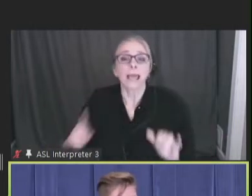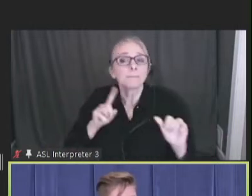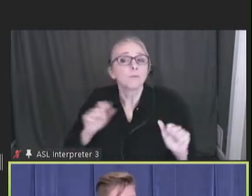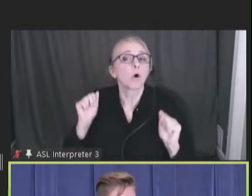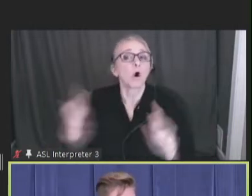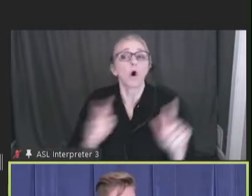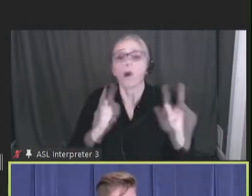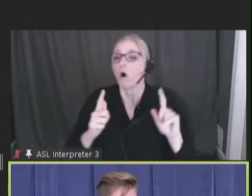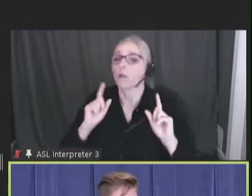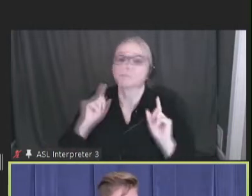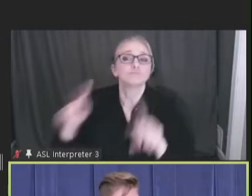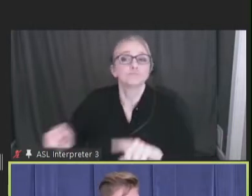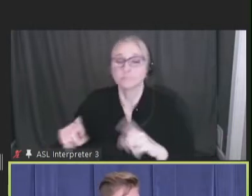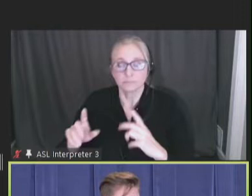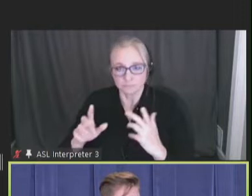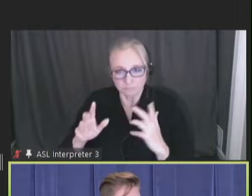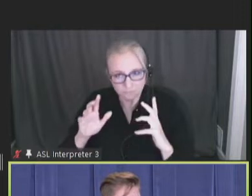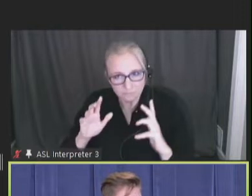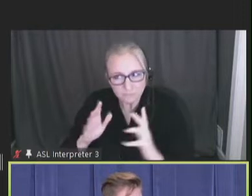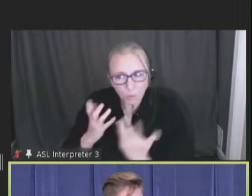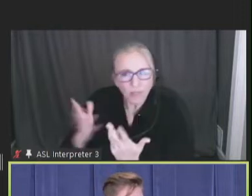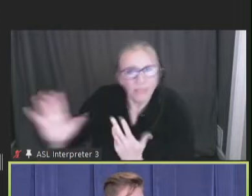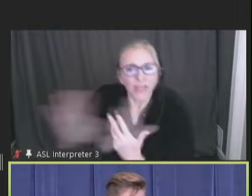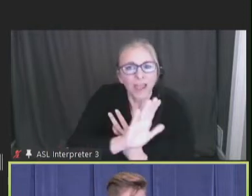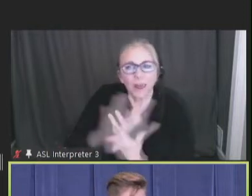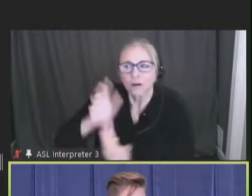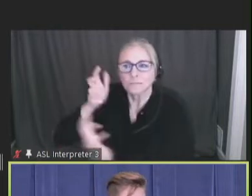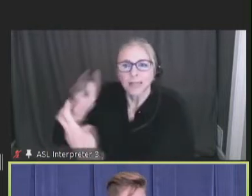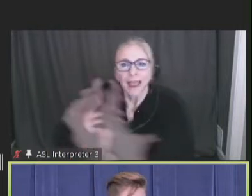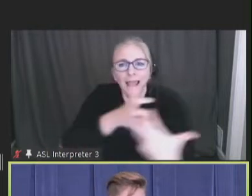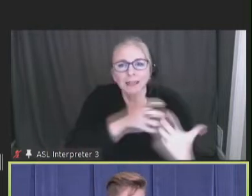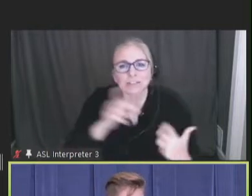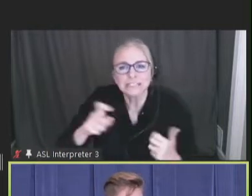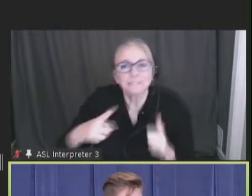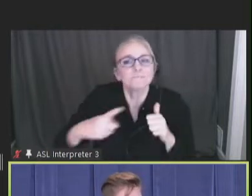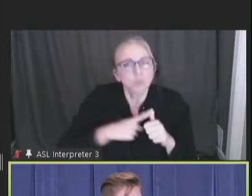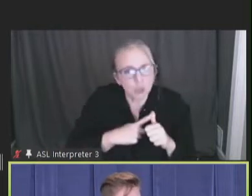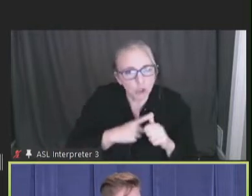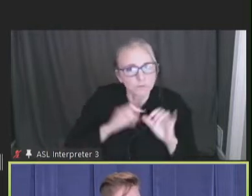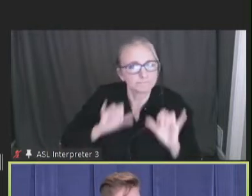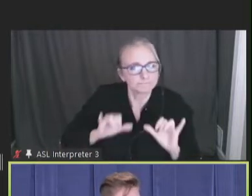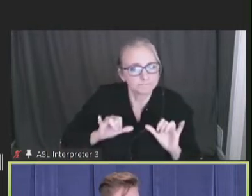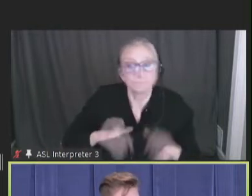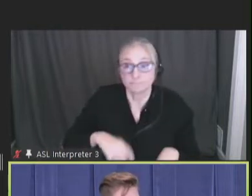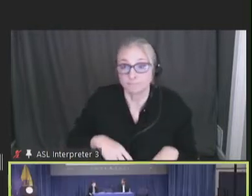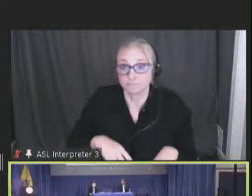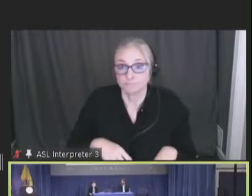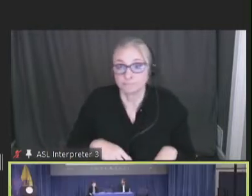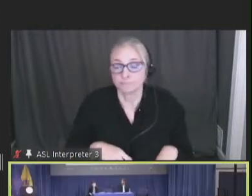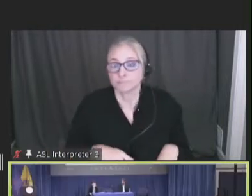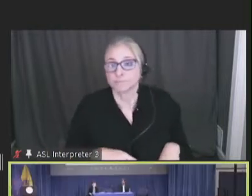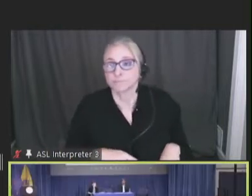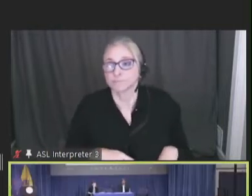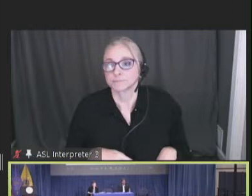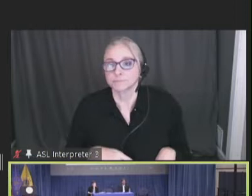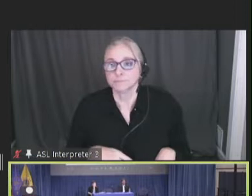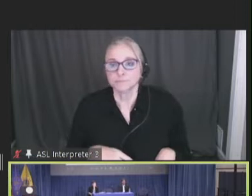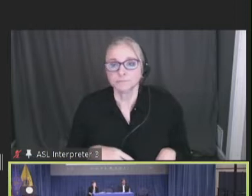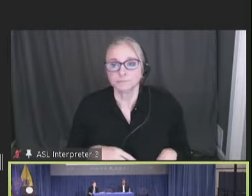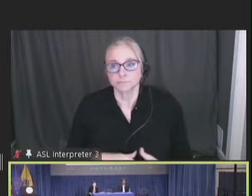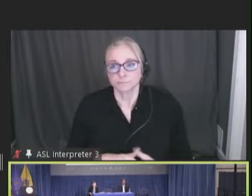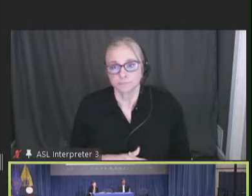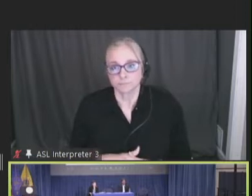training our healthcare workers to go out into the field and vaccinate populations. Thank you.